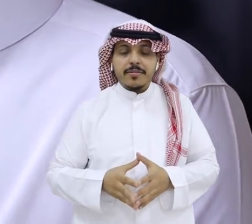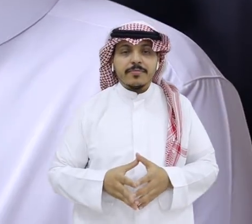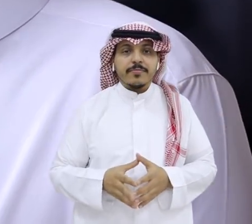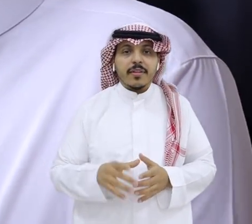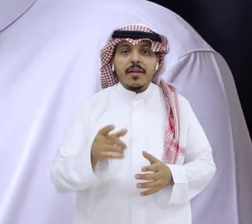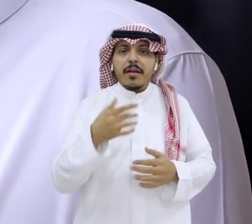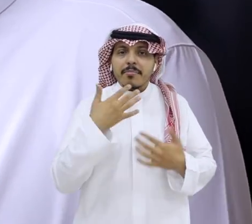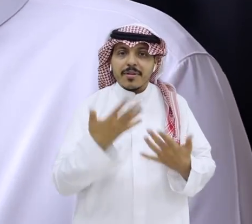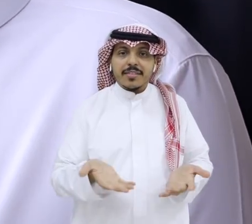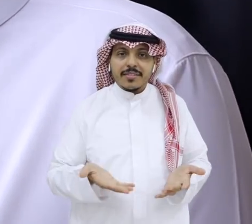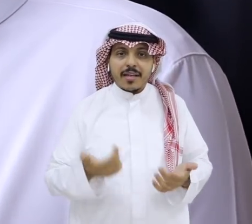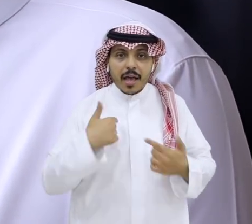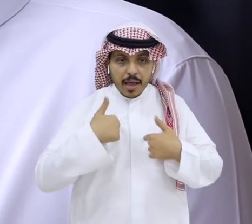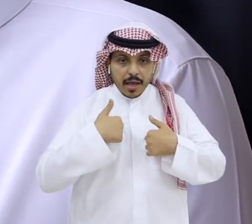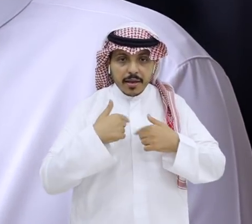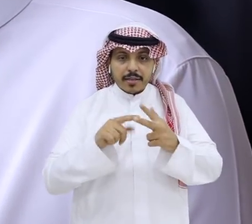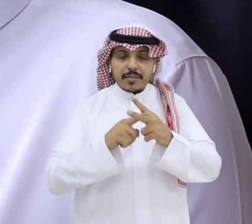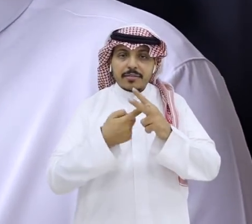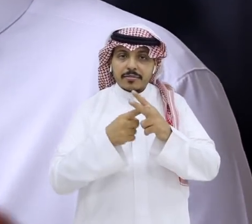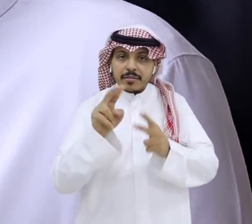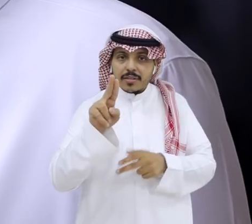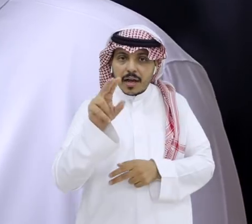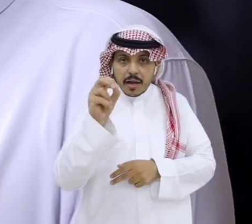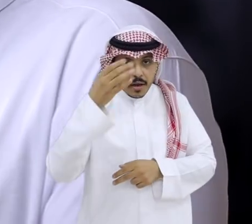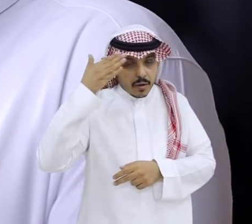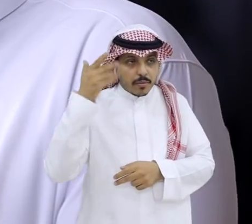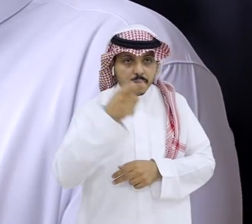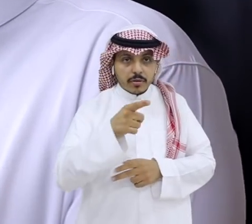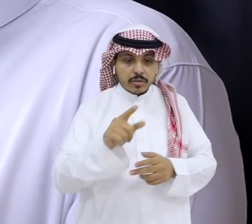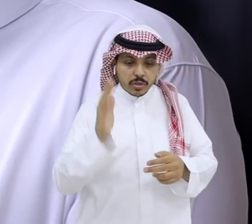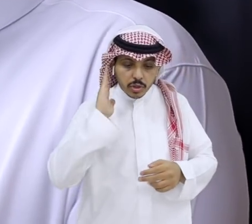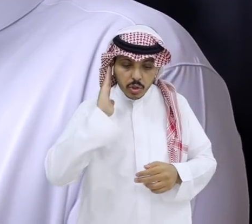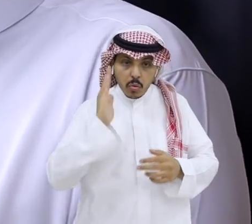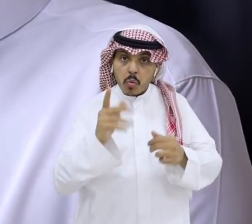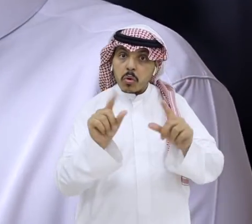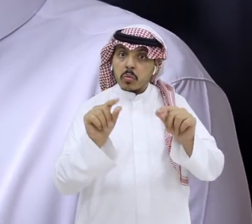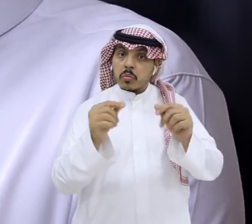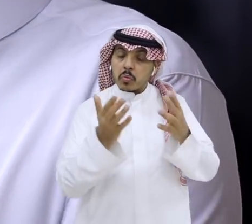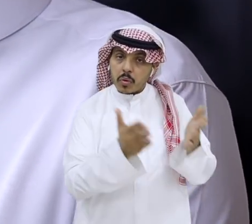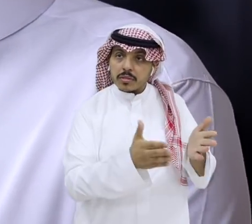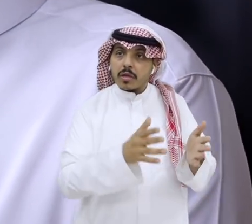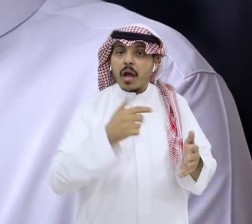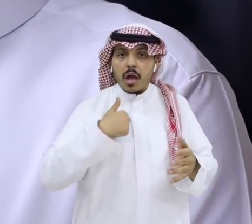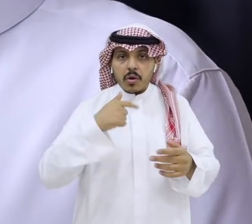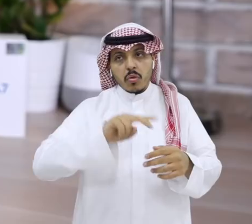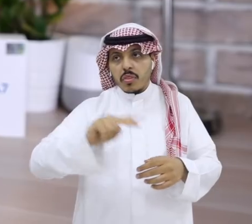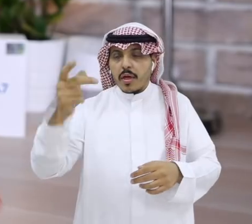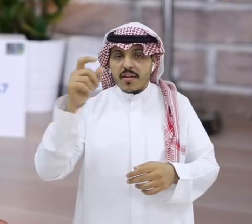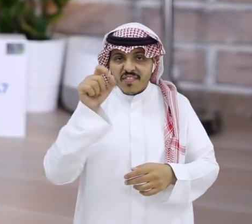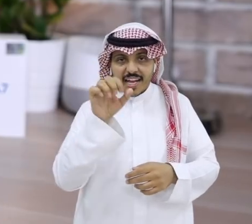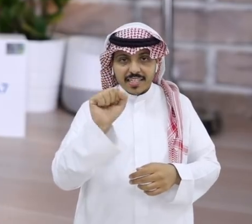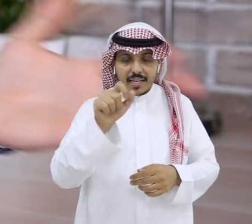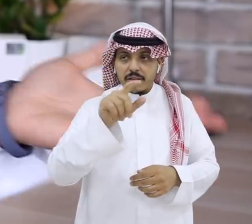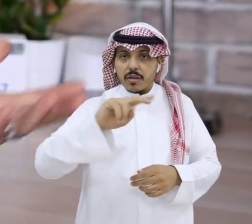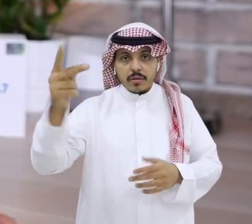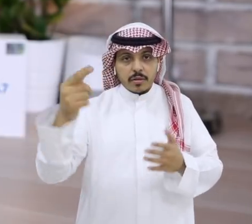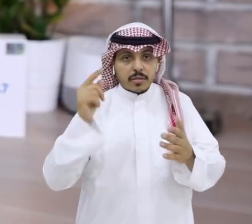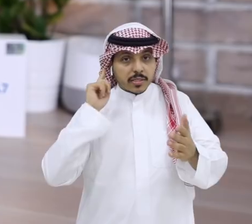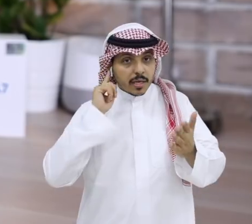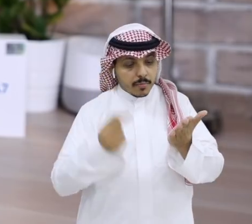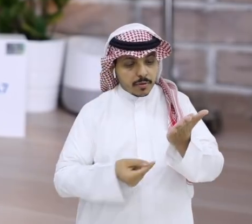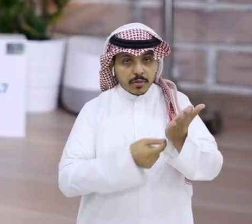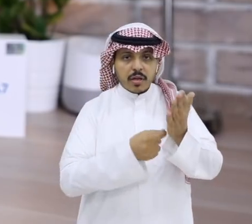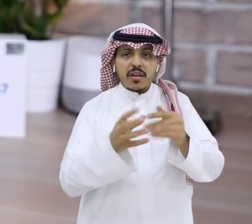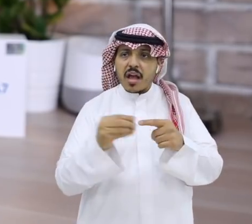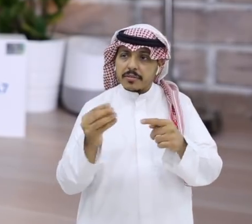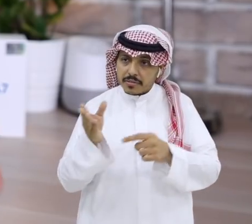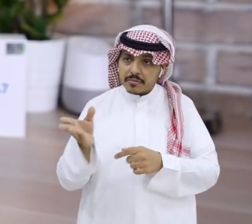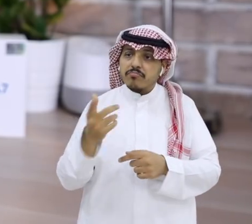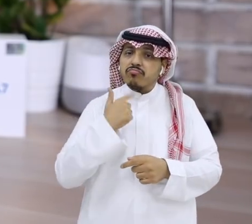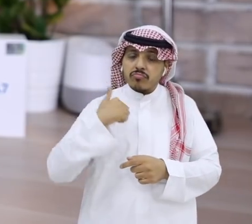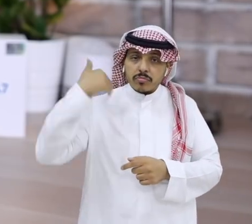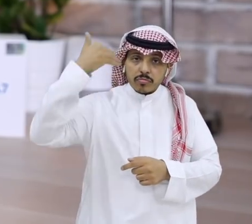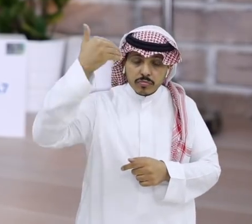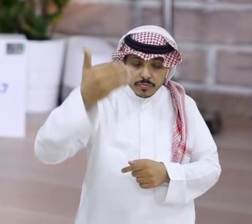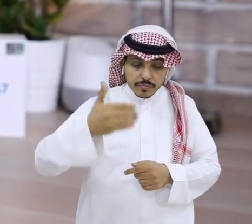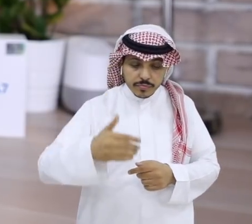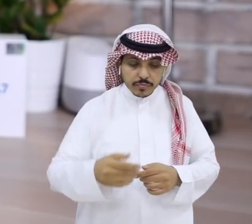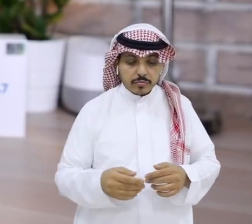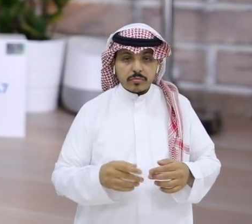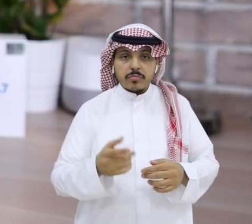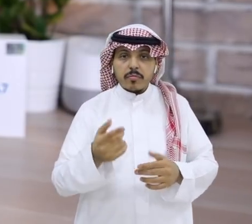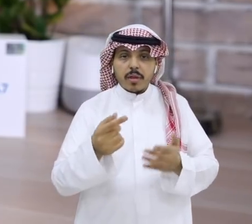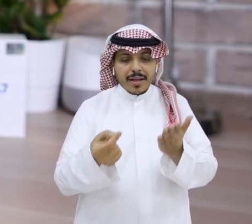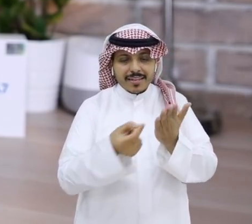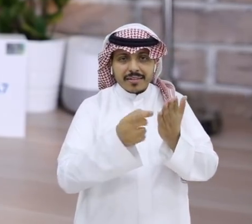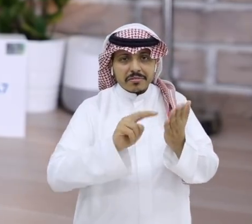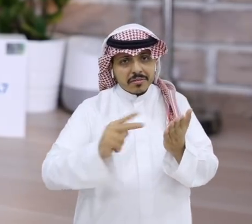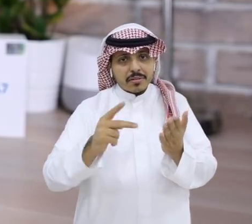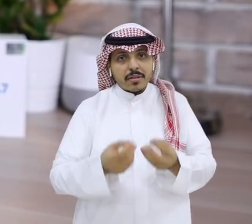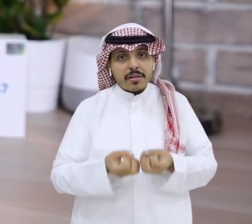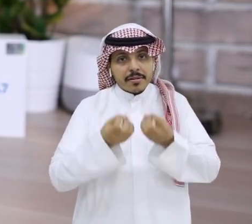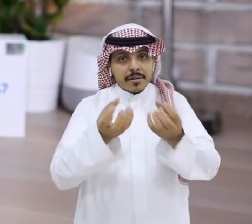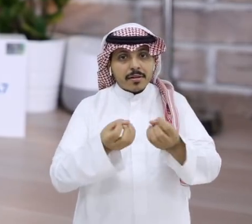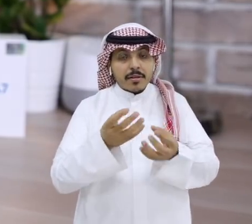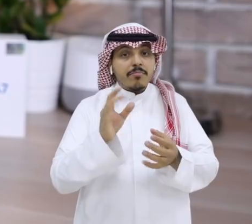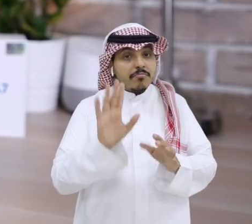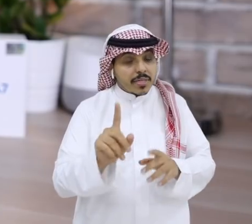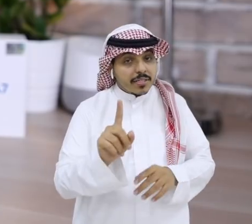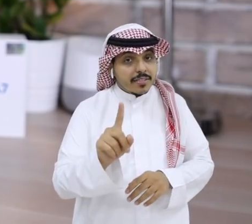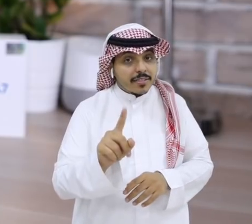This made it easier for tech people to talk about it. Others and I are talking about their phones. We talk about pros and cons